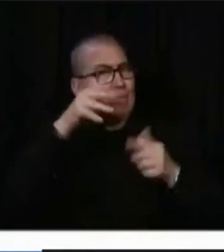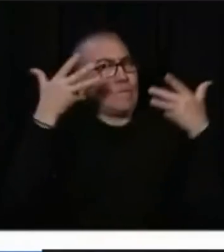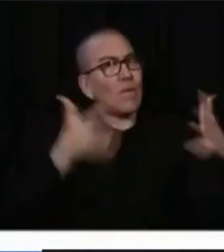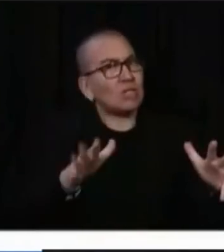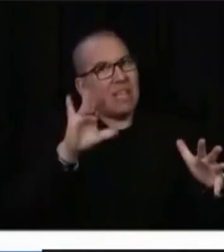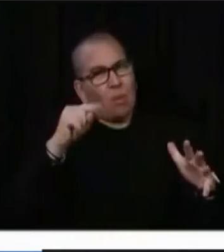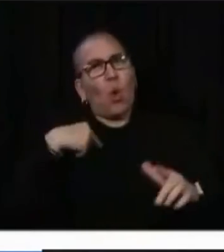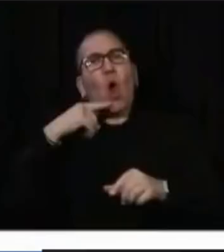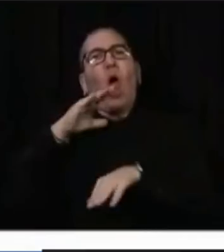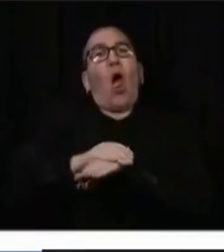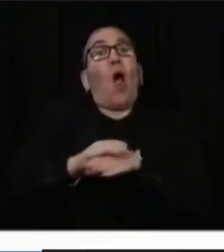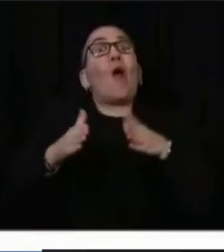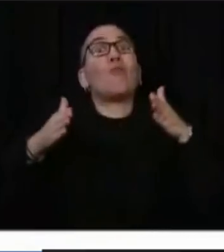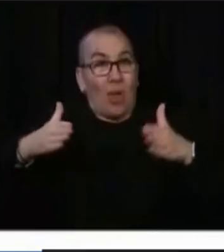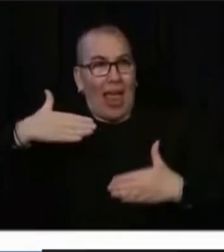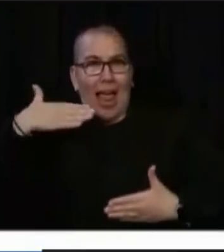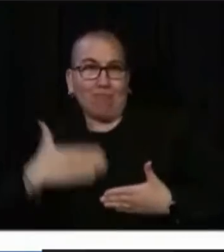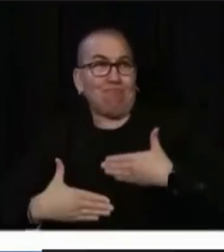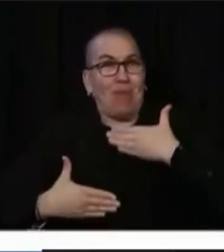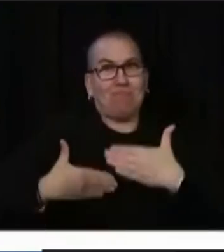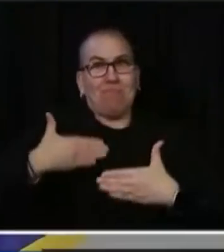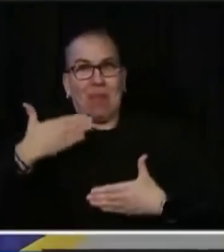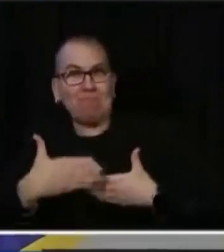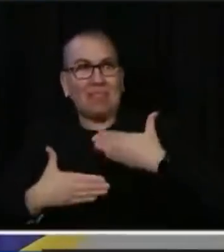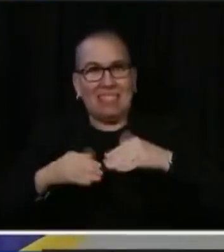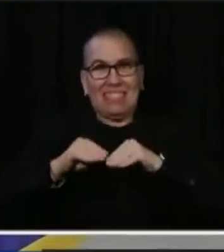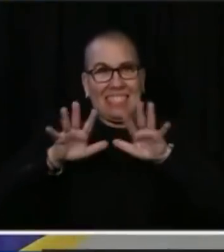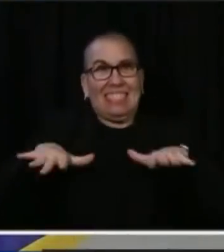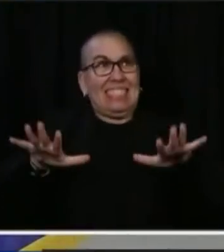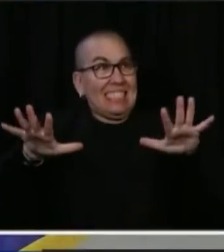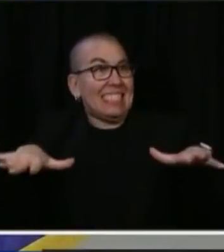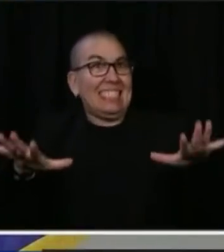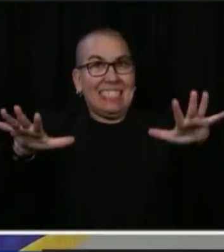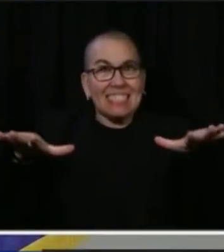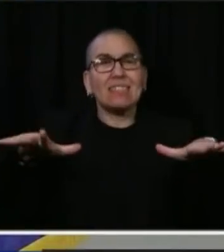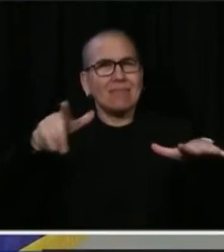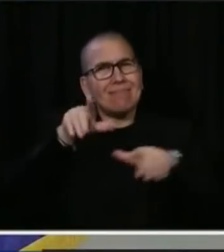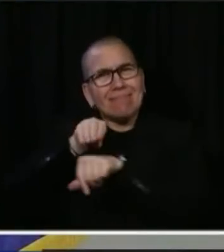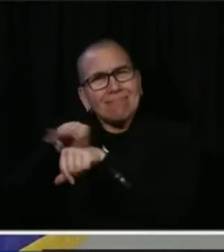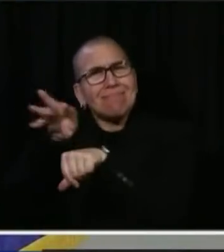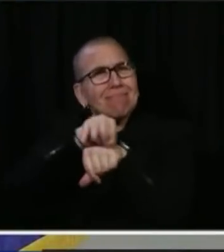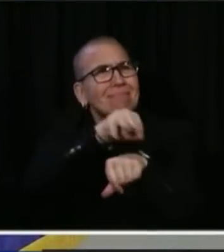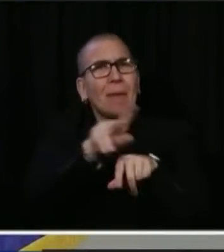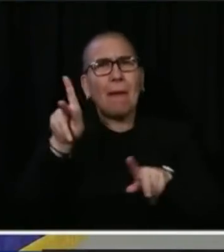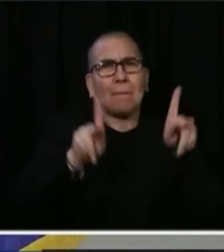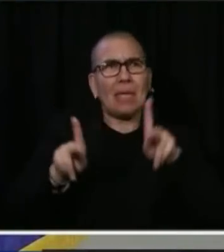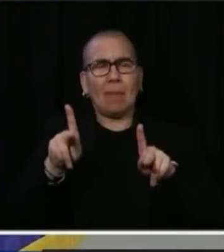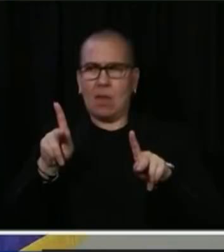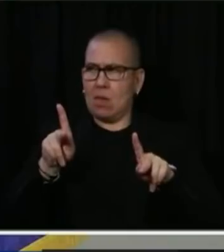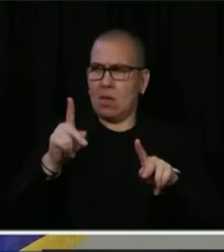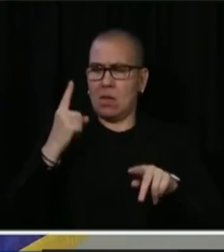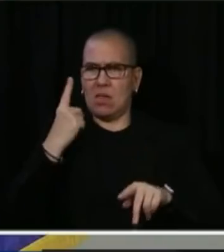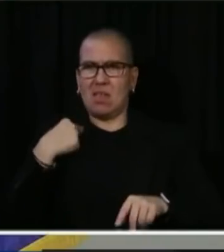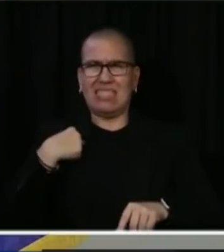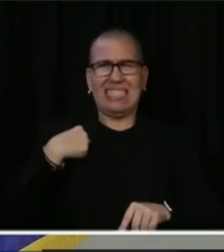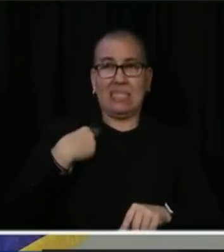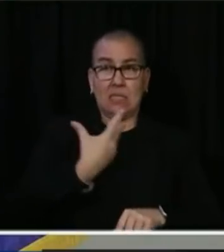AND RETURNS US TO NORMAL.